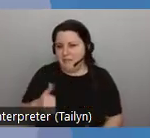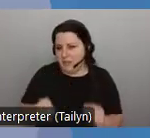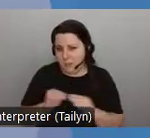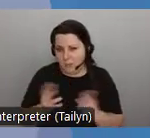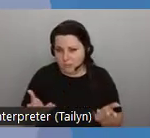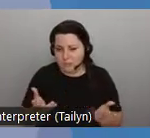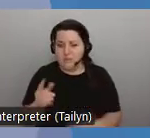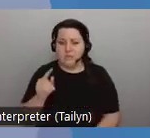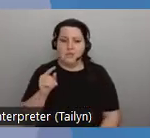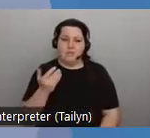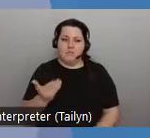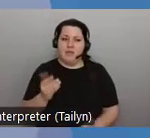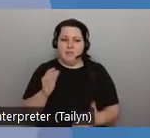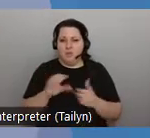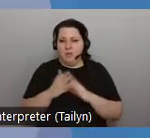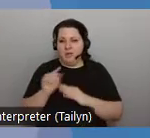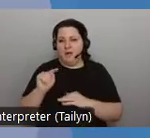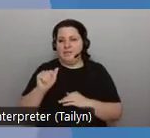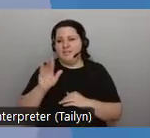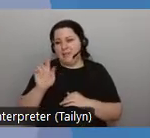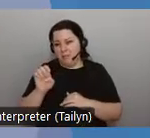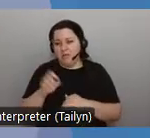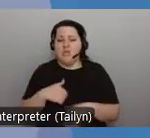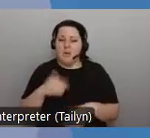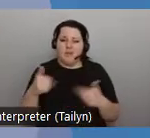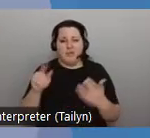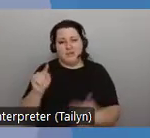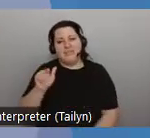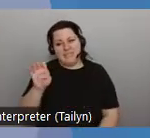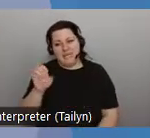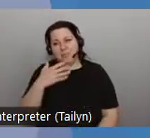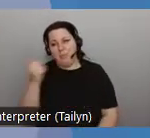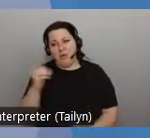where in where it might not be as useful as just a table.